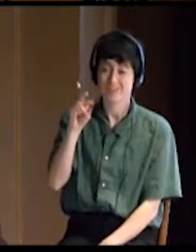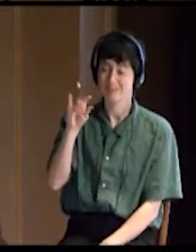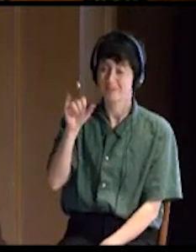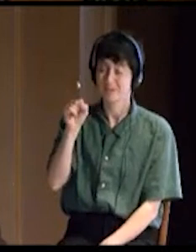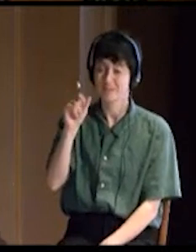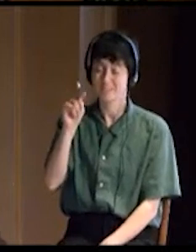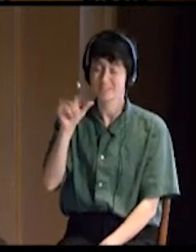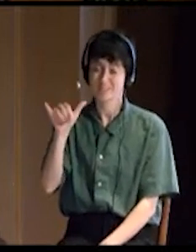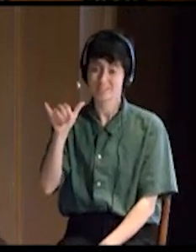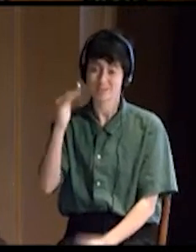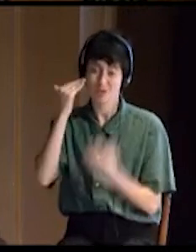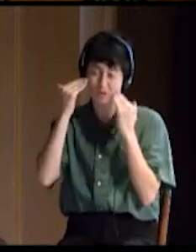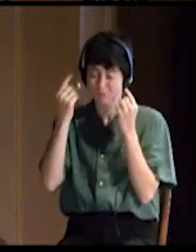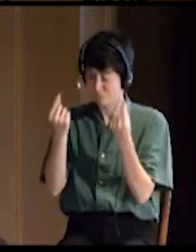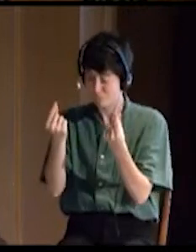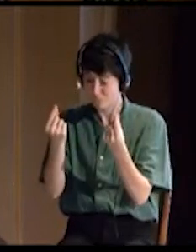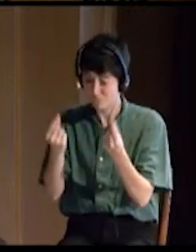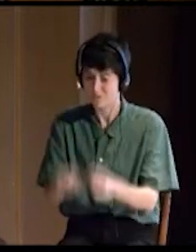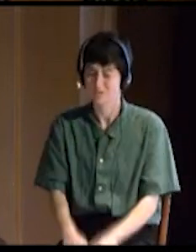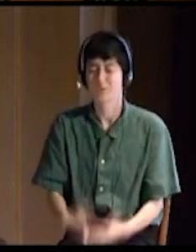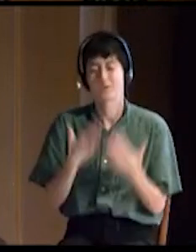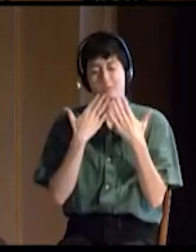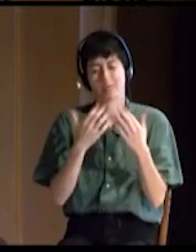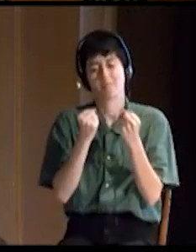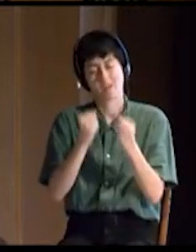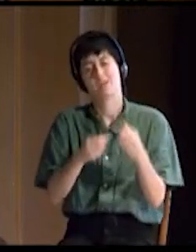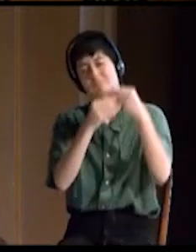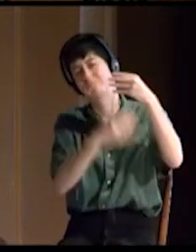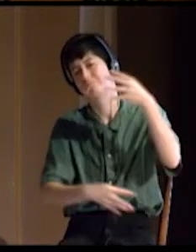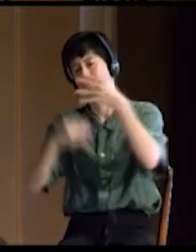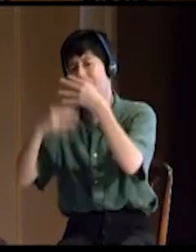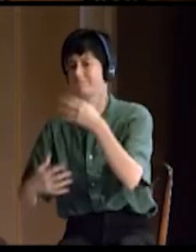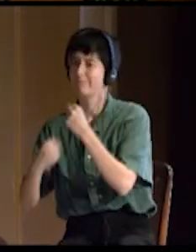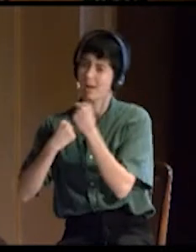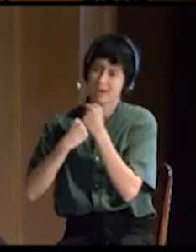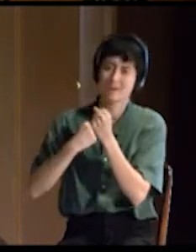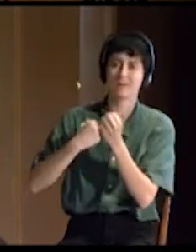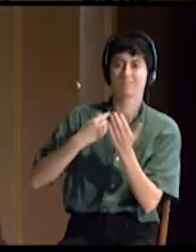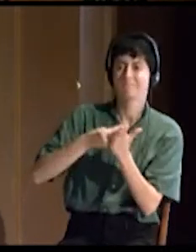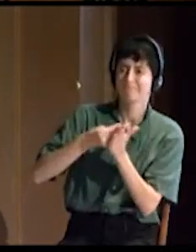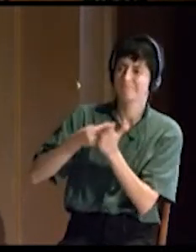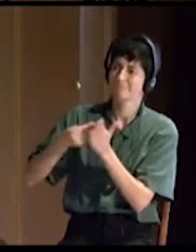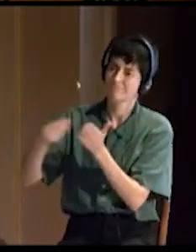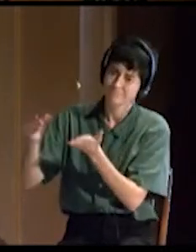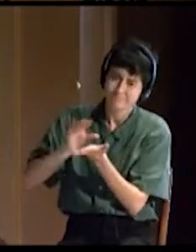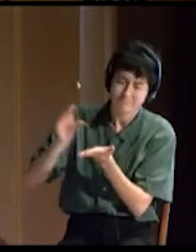And I'm happy to take any questions. (audience clapping)